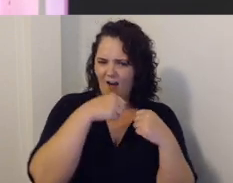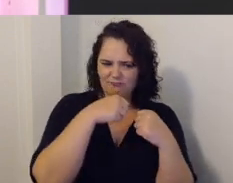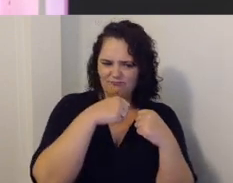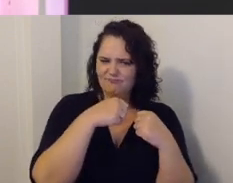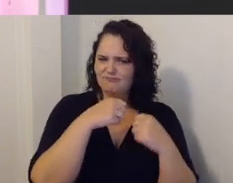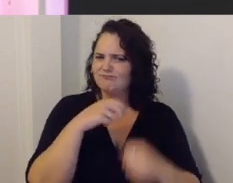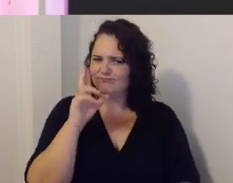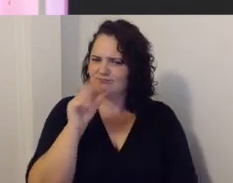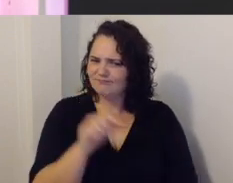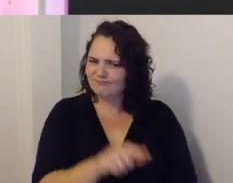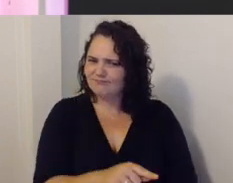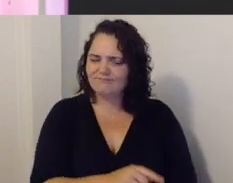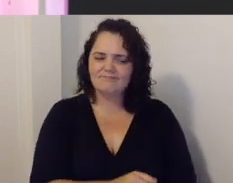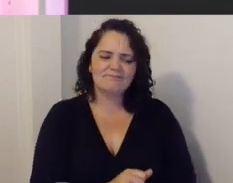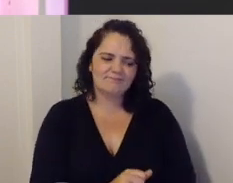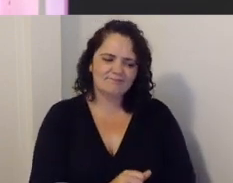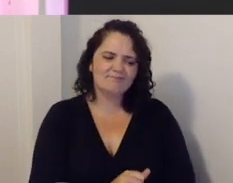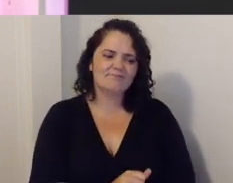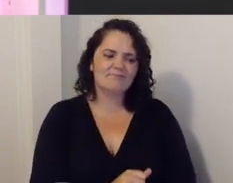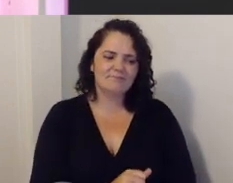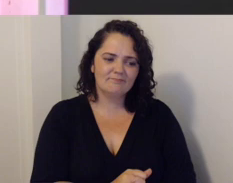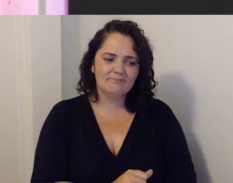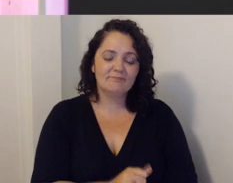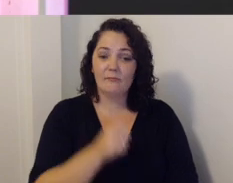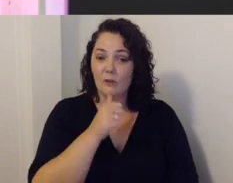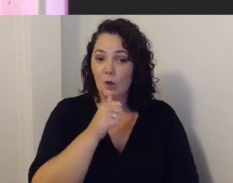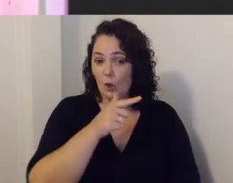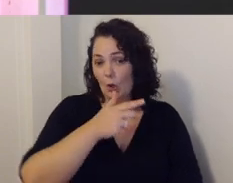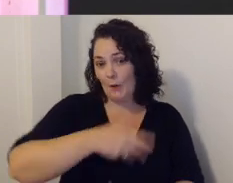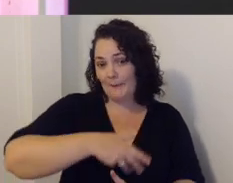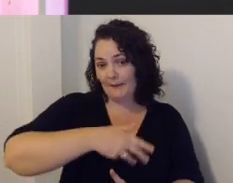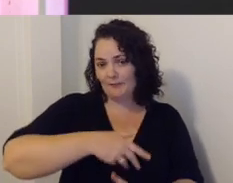nice again, look at that background, you've got that beautiful I know you're getting a bit of a